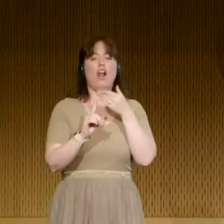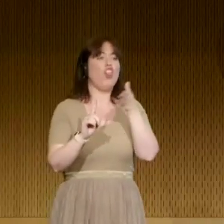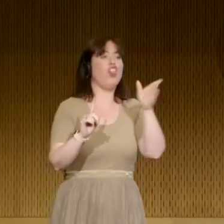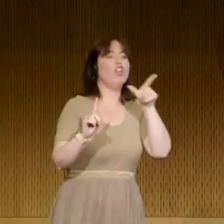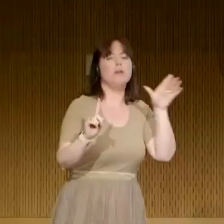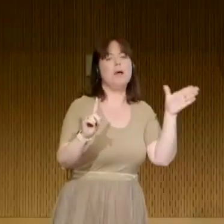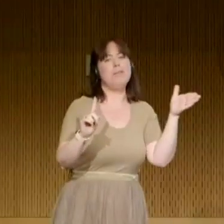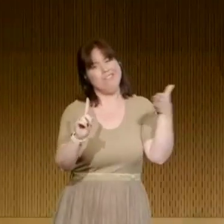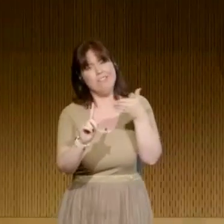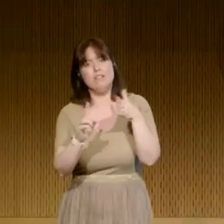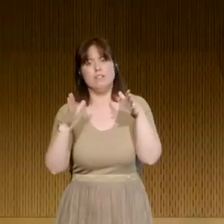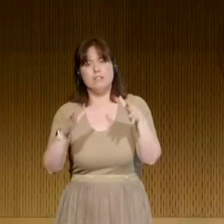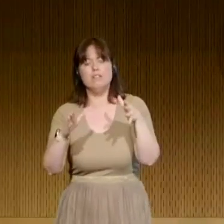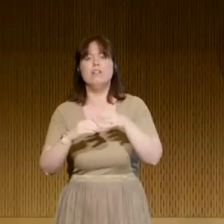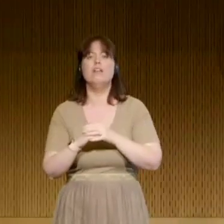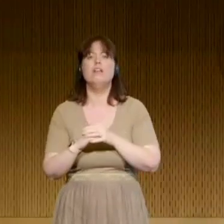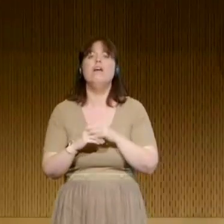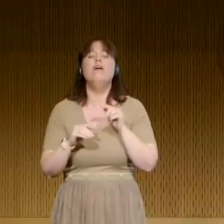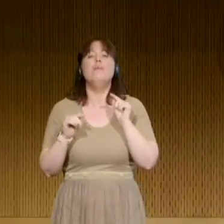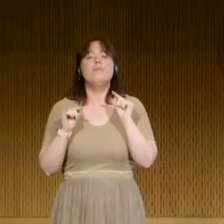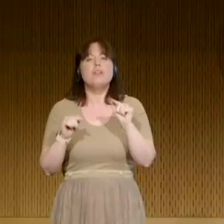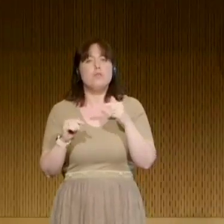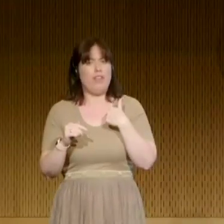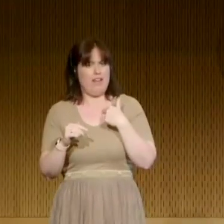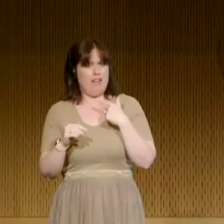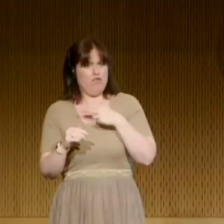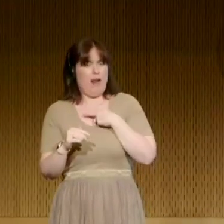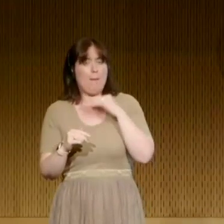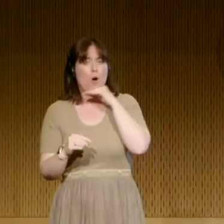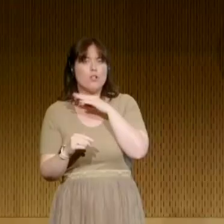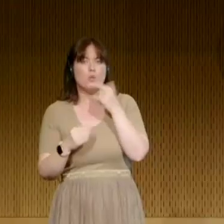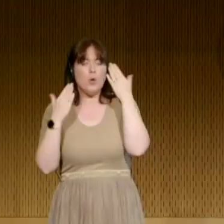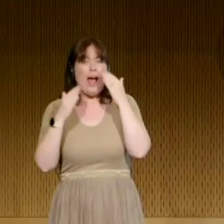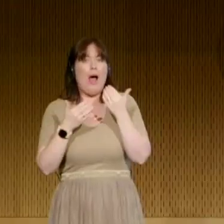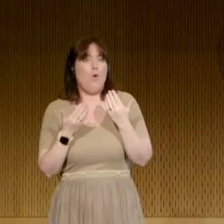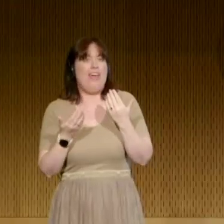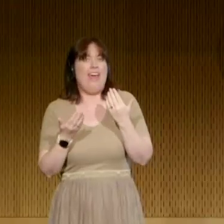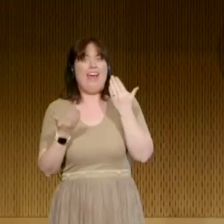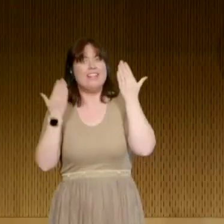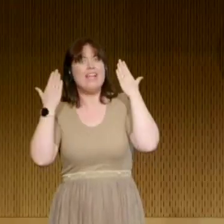is how they then demonstrate their learning. So enquiry based learning is a perfect example of